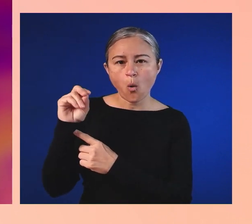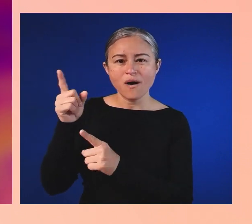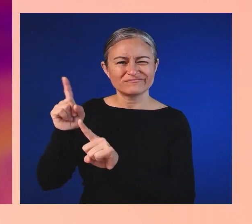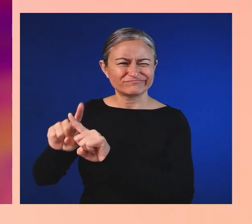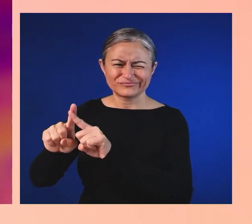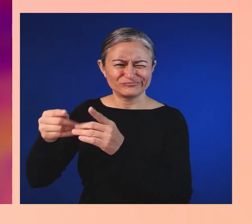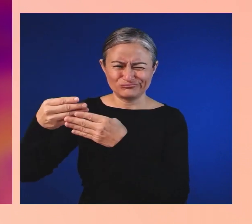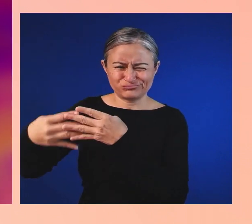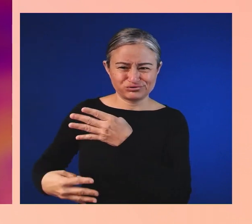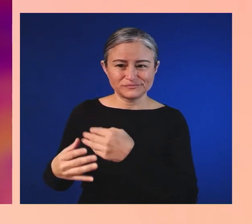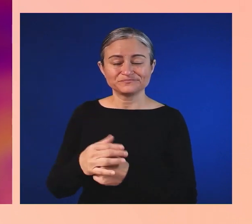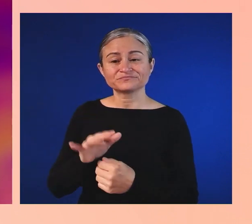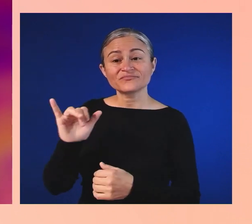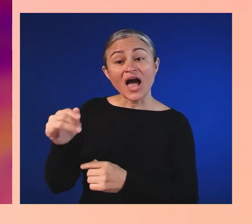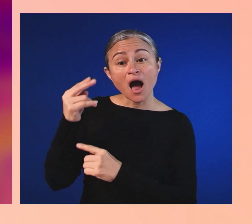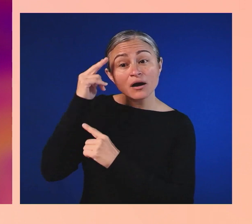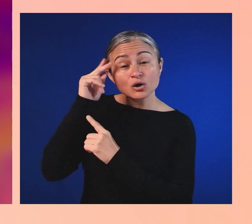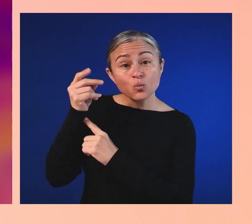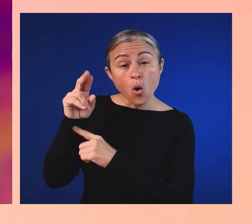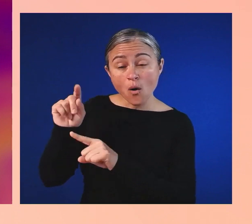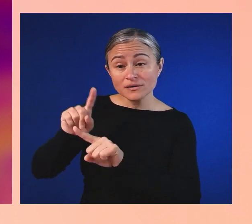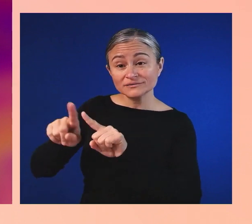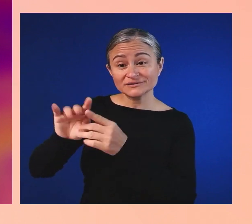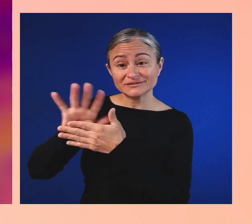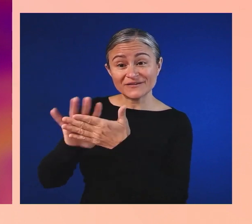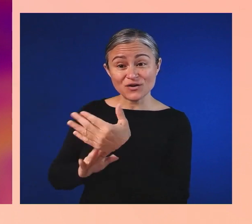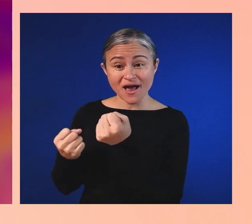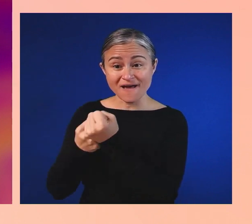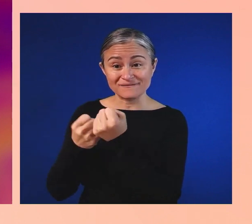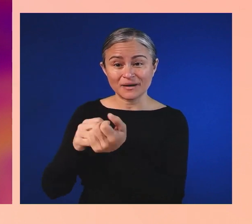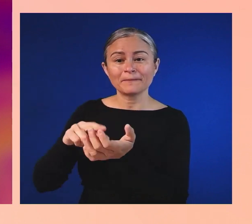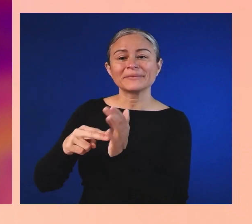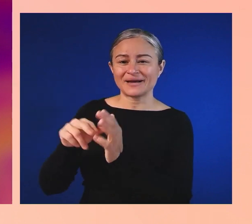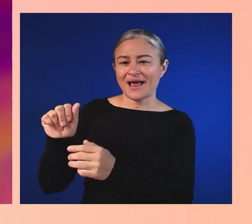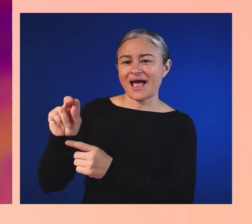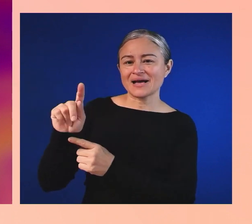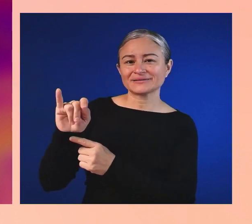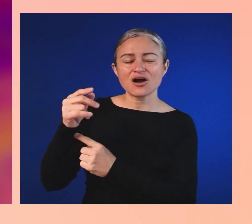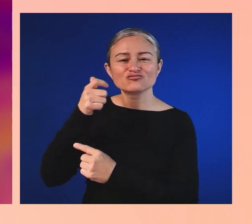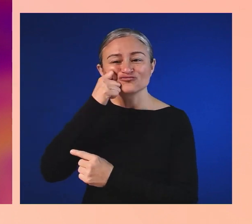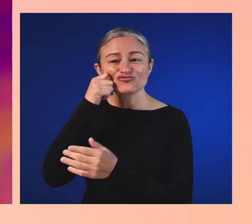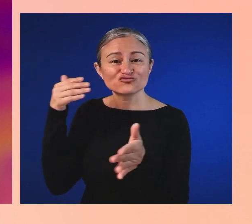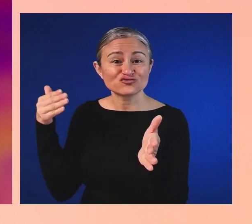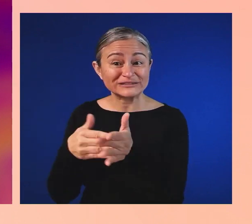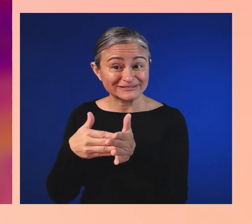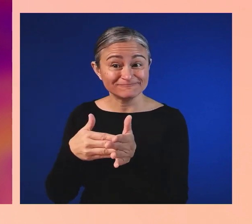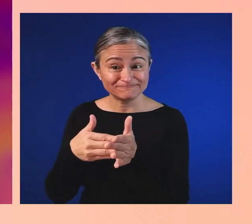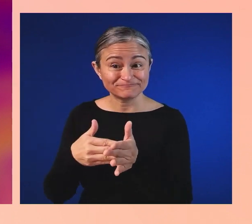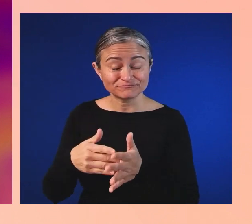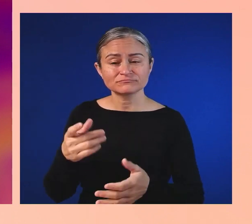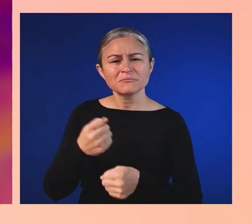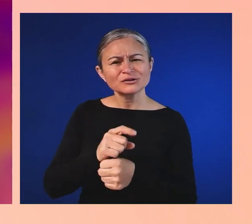Thus, making sure that equitable design, the way that we access tech for cognition,